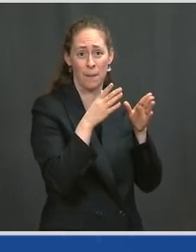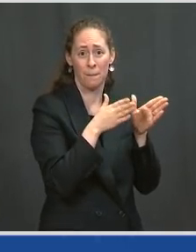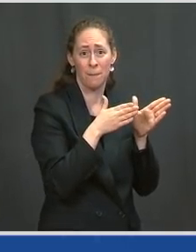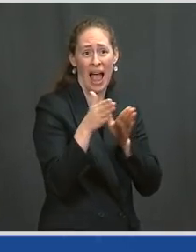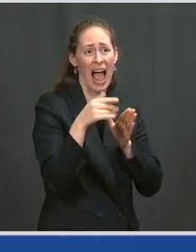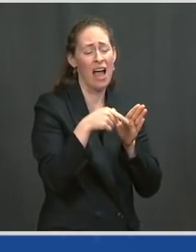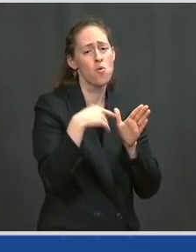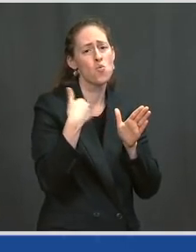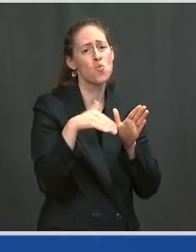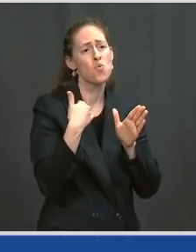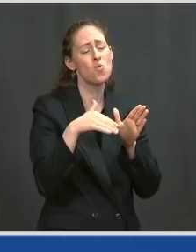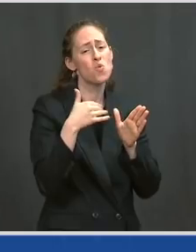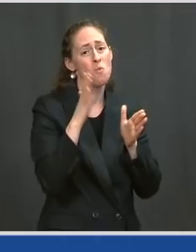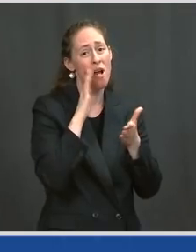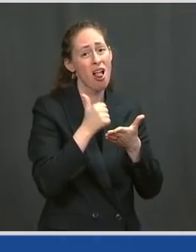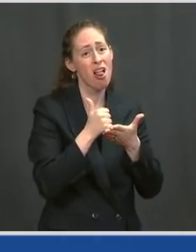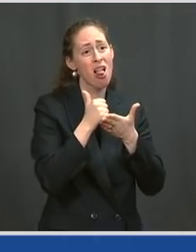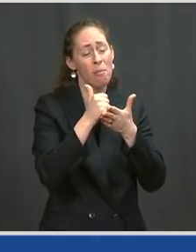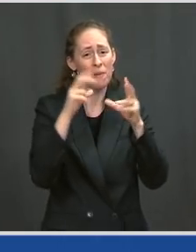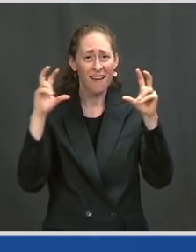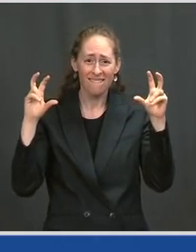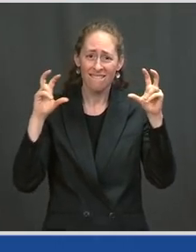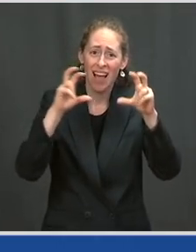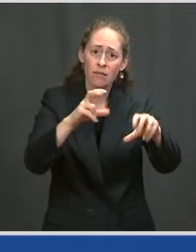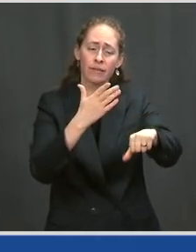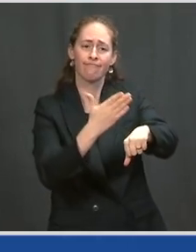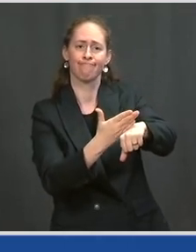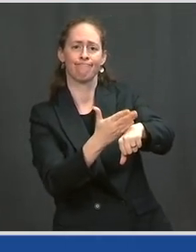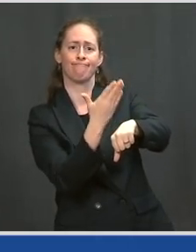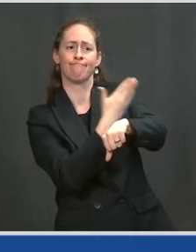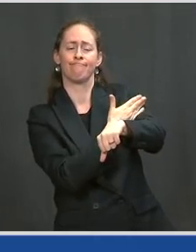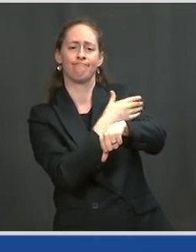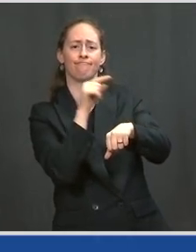and the next steps that we're going to be taking. As we learned Friday,